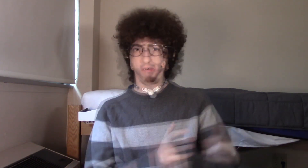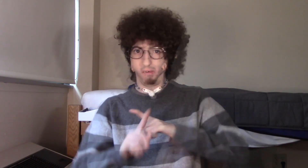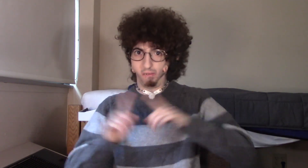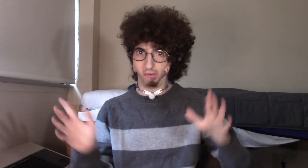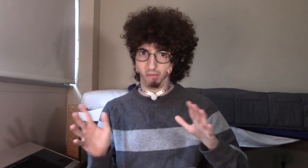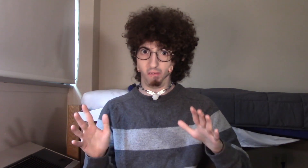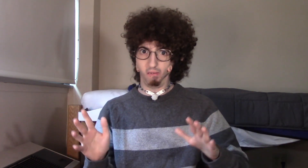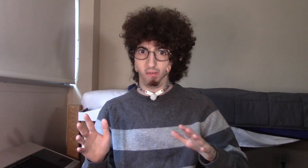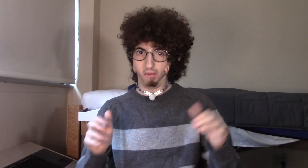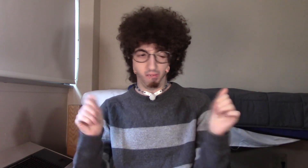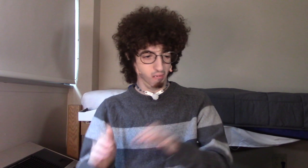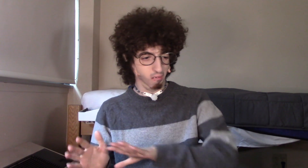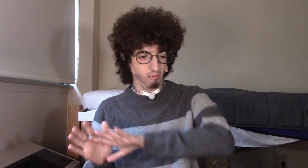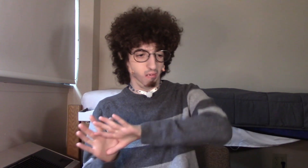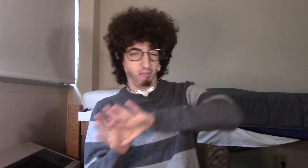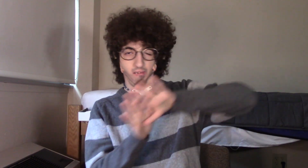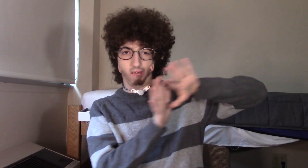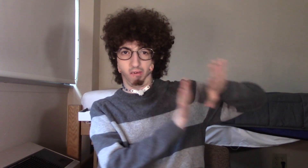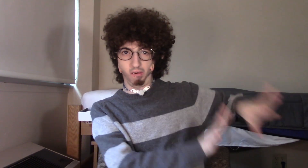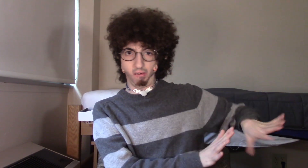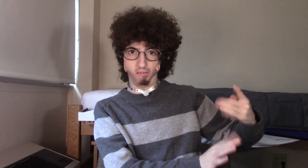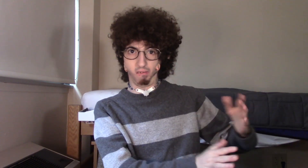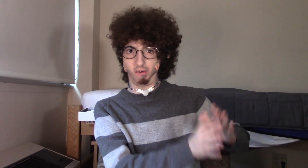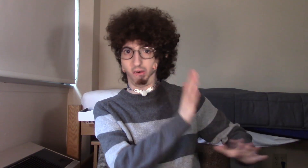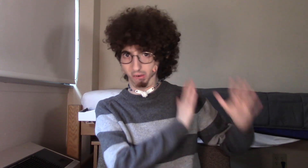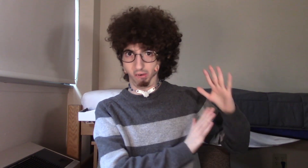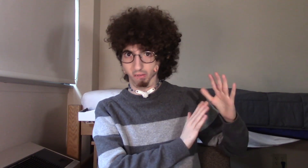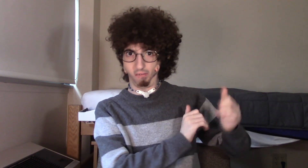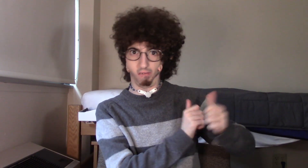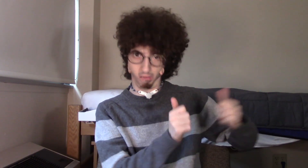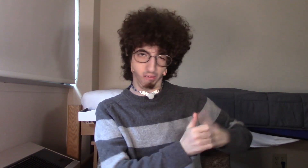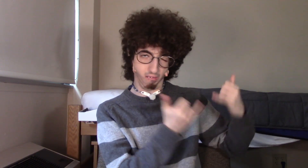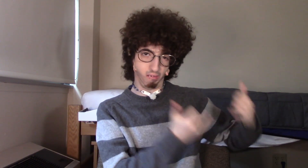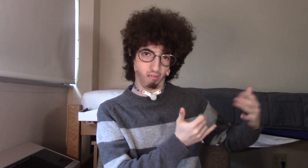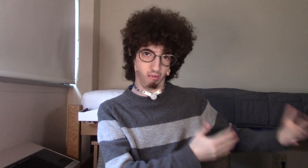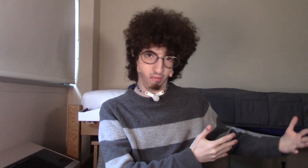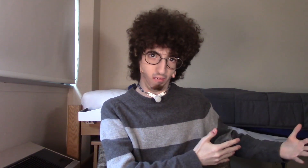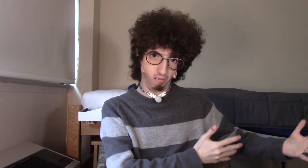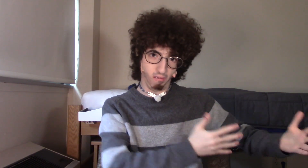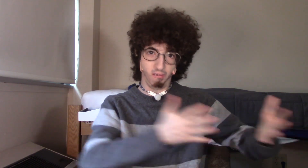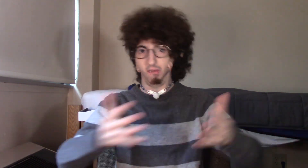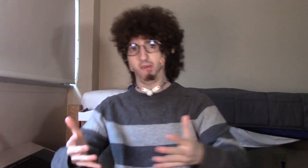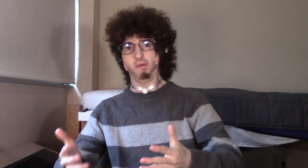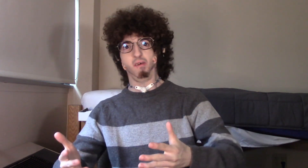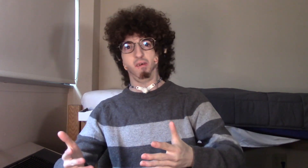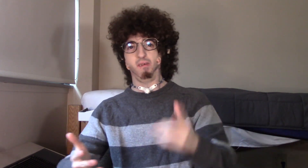But, putting the past behind us now...